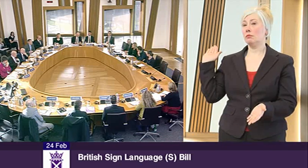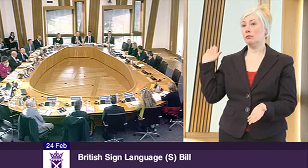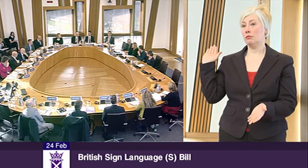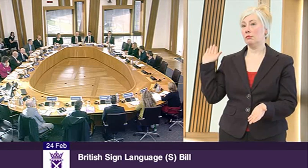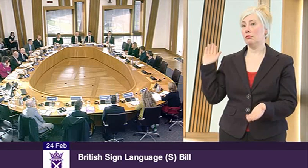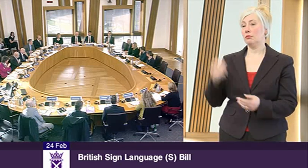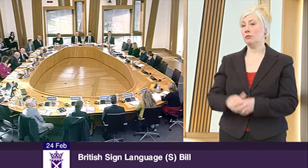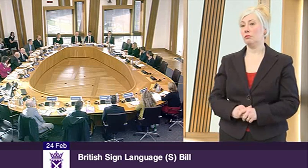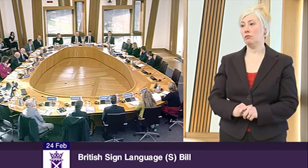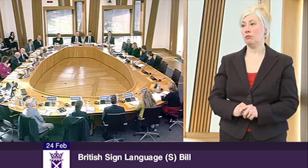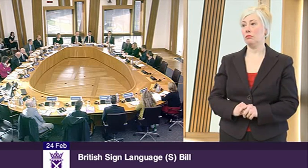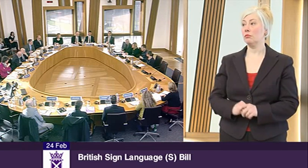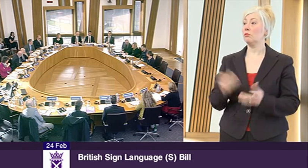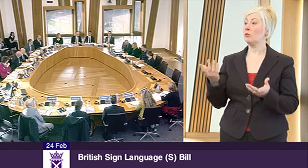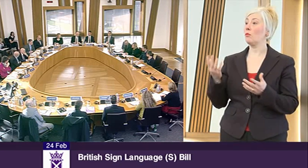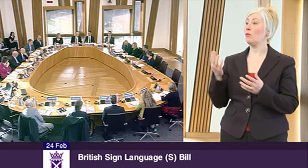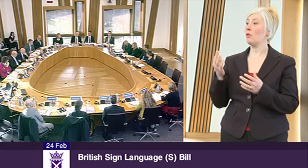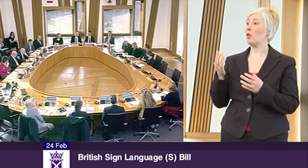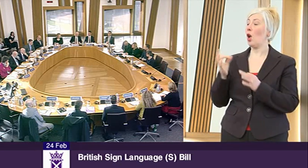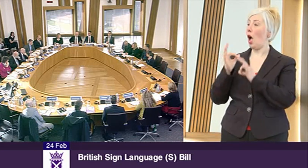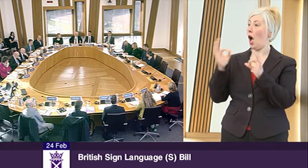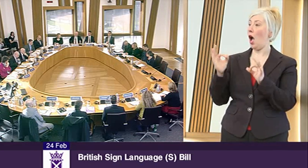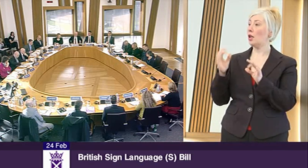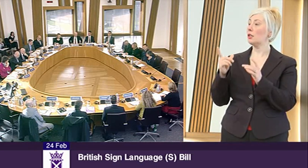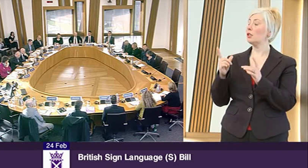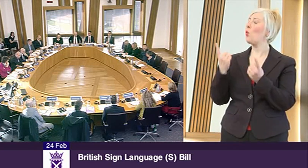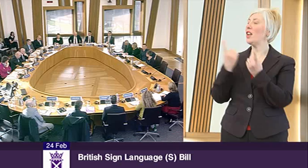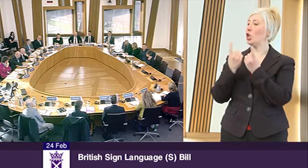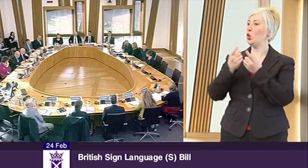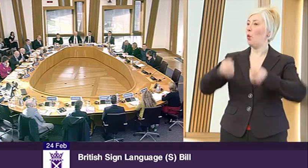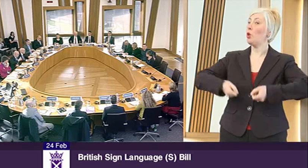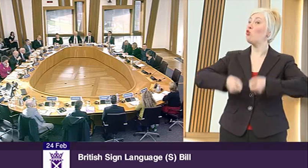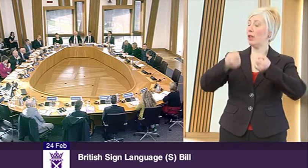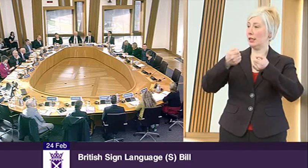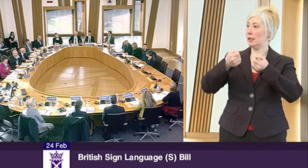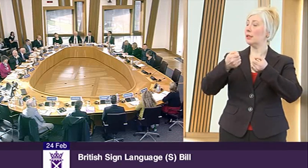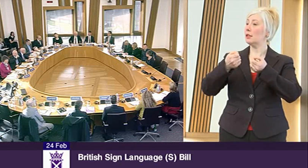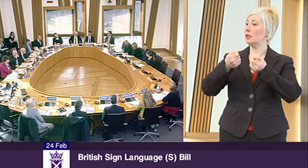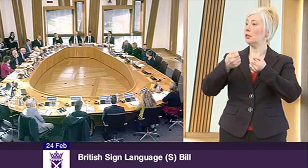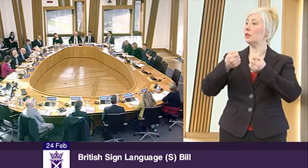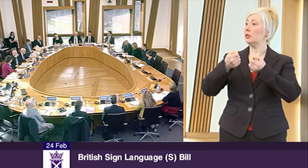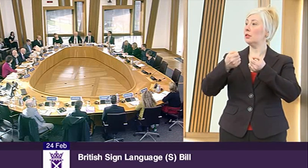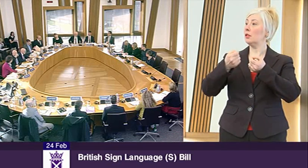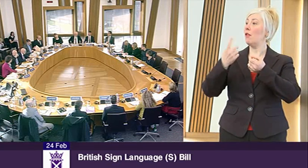The Convener: I have a question about an issue that the Scottish Government raised. The Government